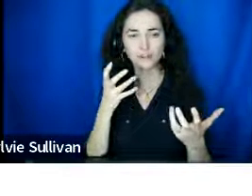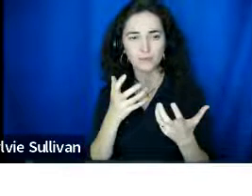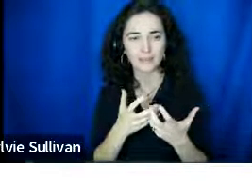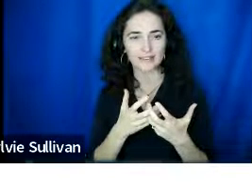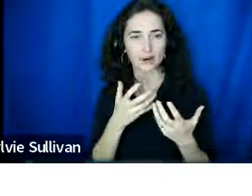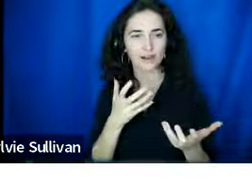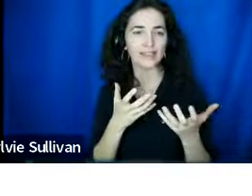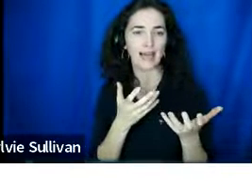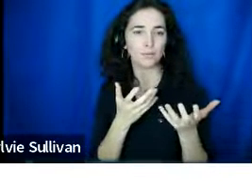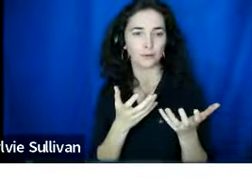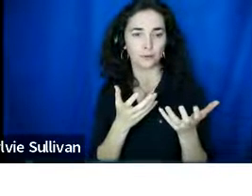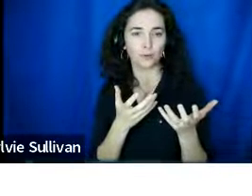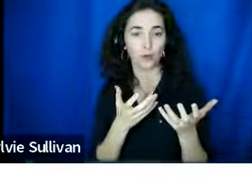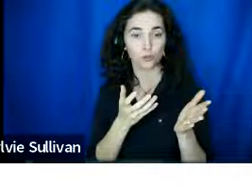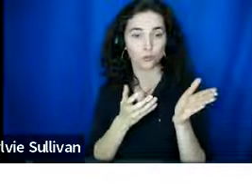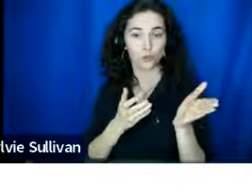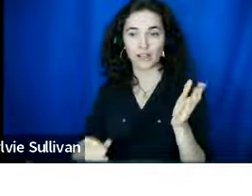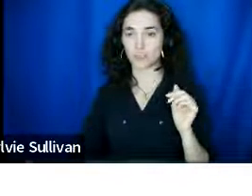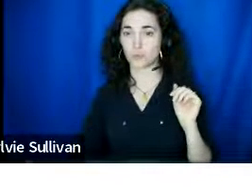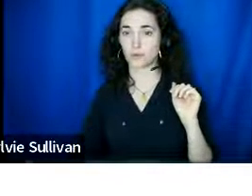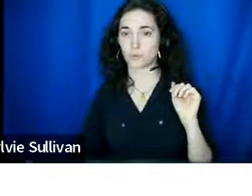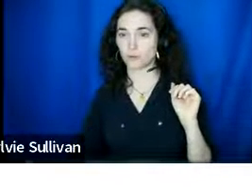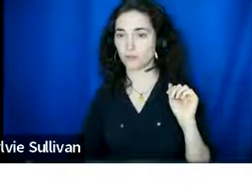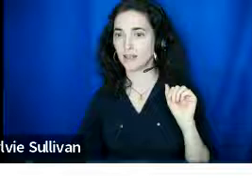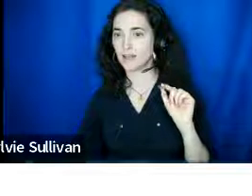It has to be directly applicable to a relationship with that person.